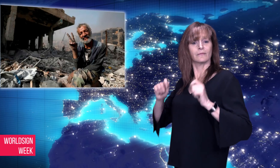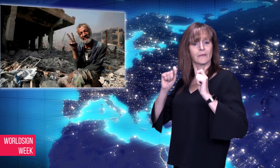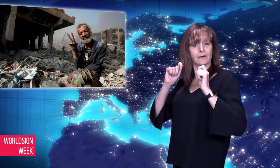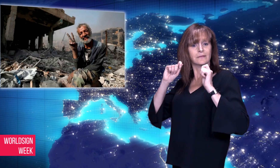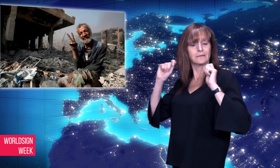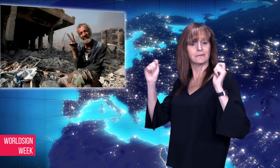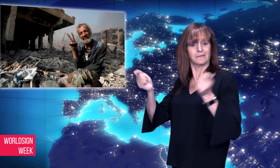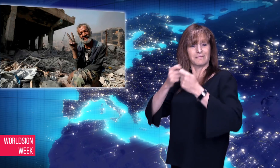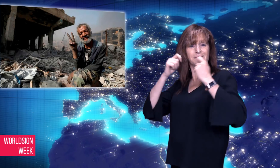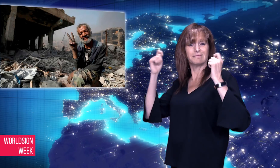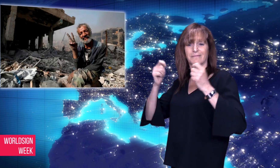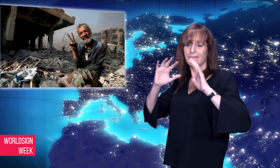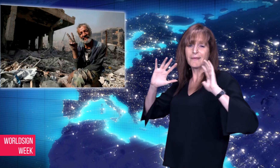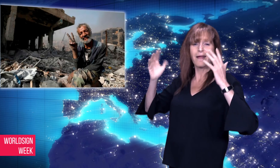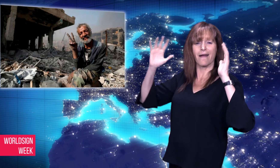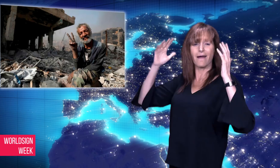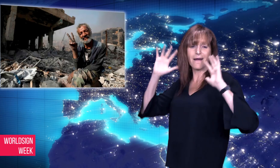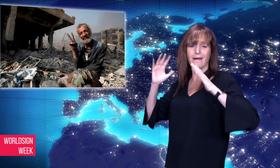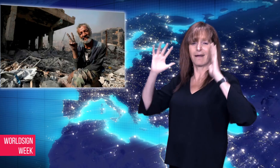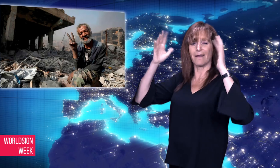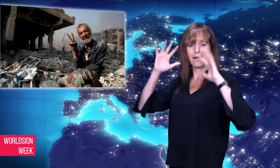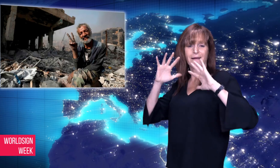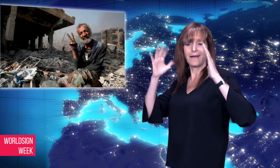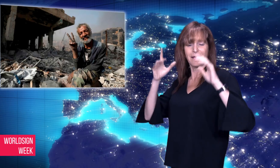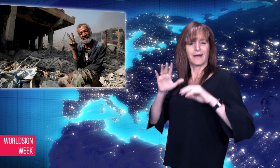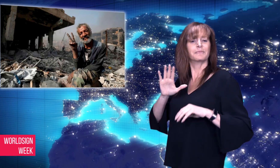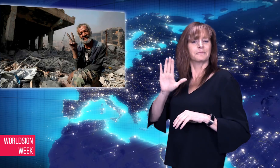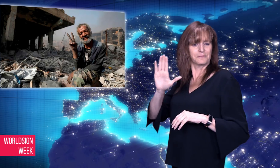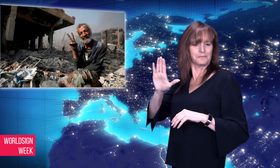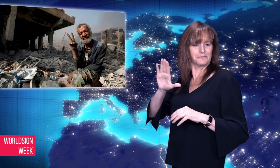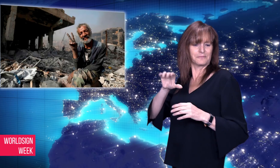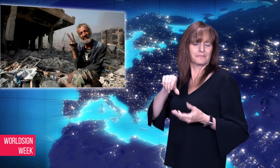The ceremony was broadcast by state